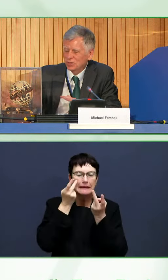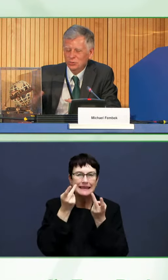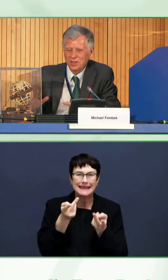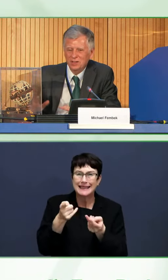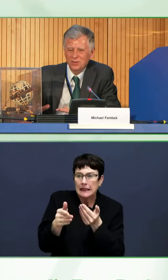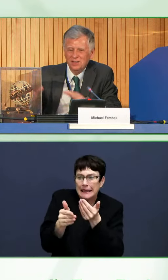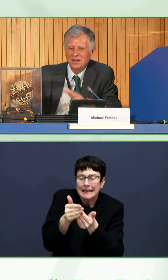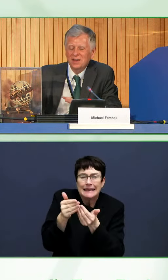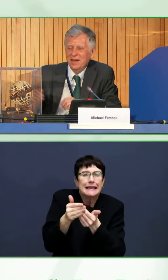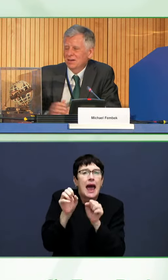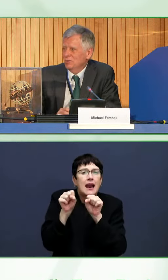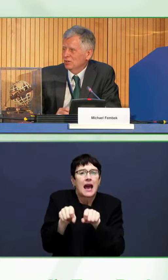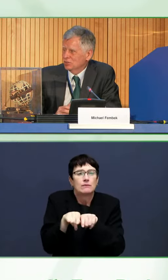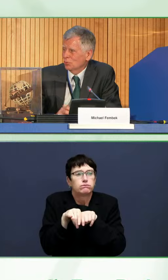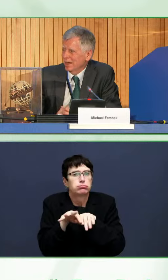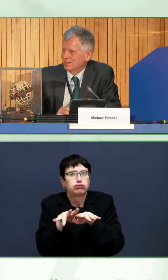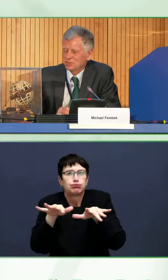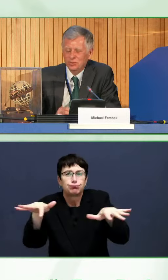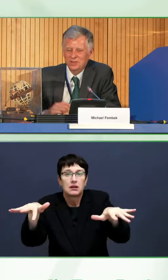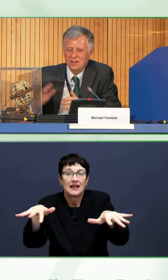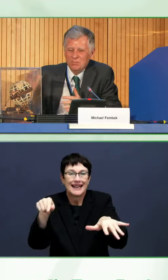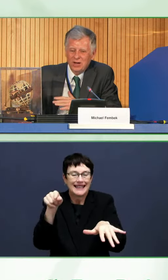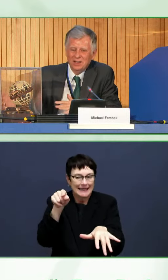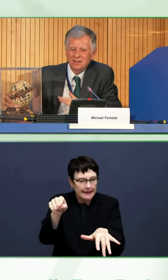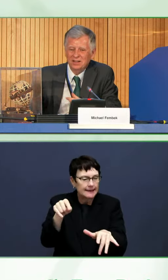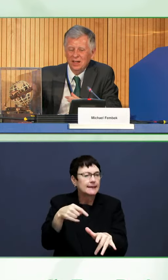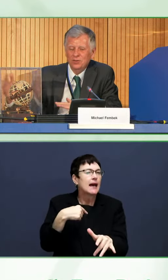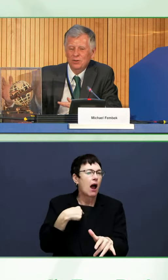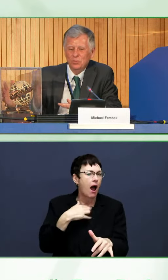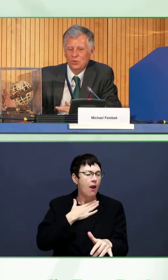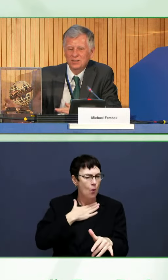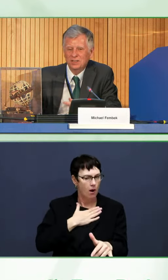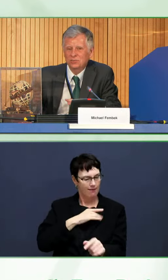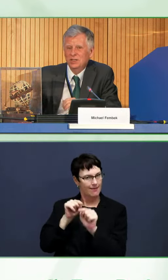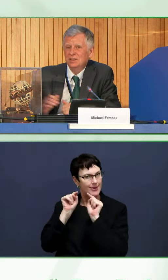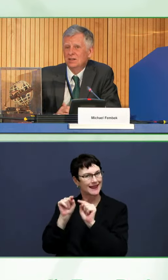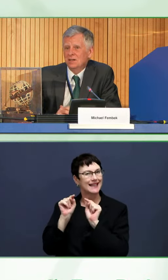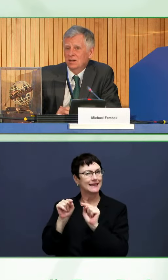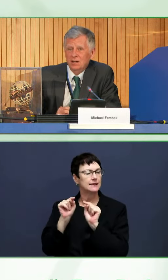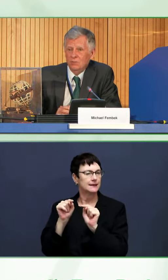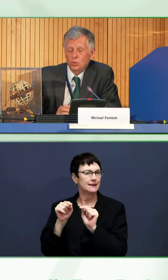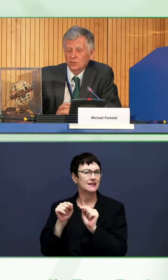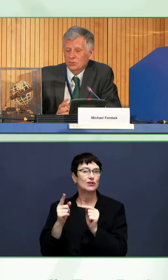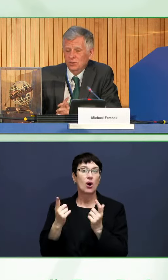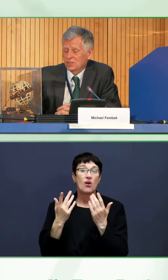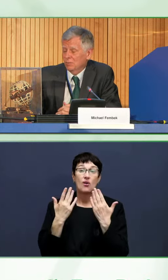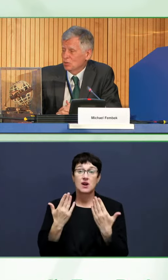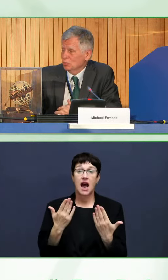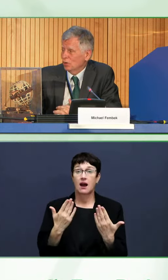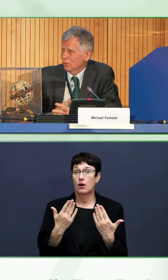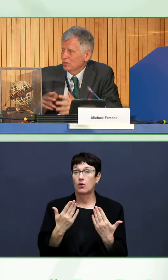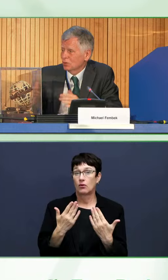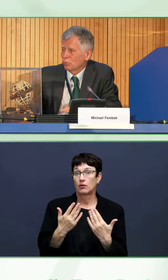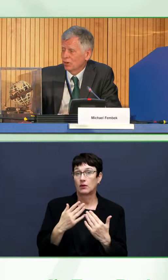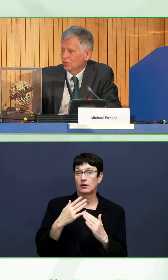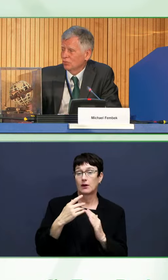We are so glad to have partnered and have you on board, and we want to establish more of this cooperation.